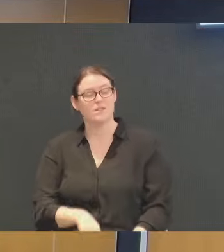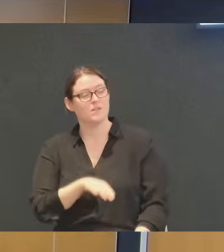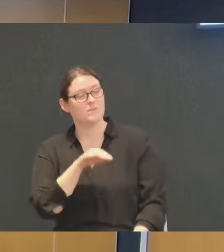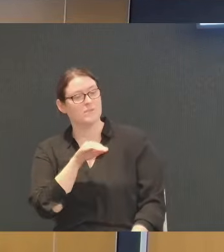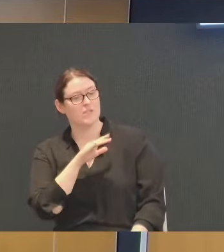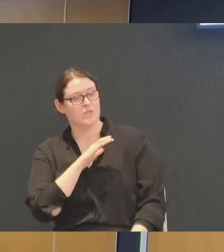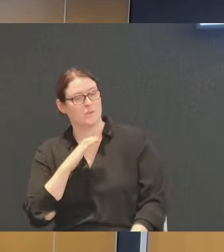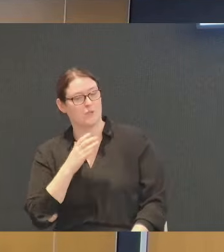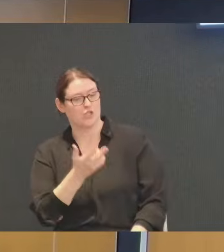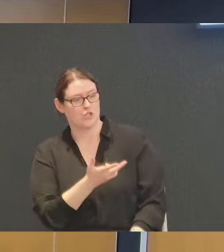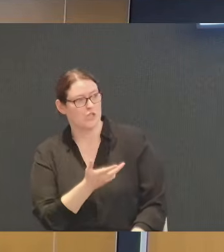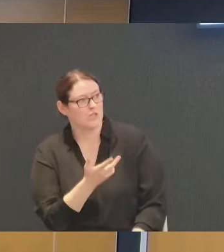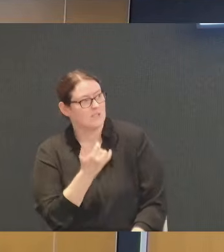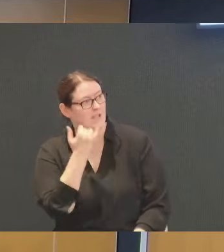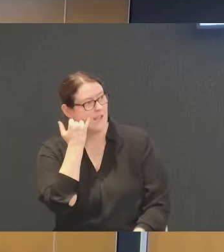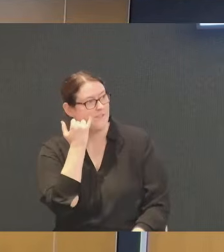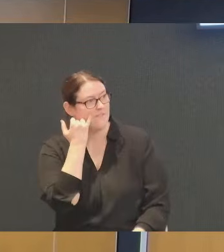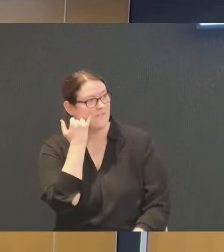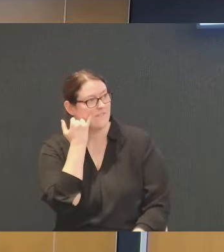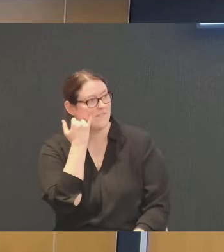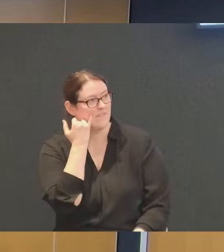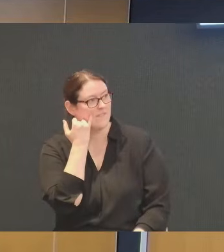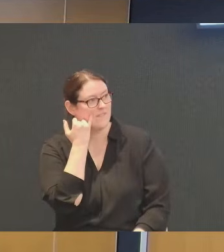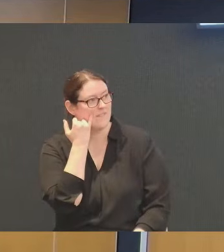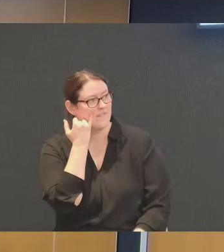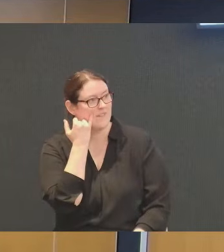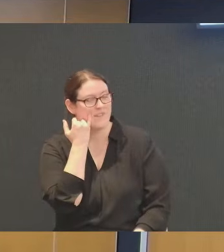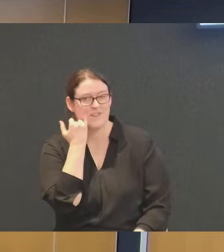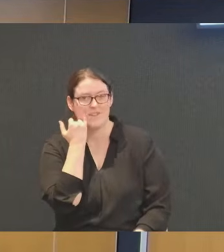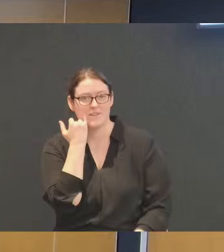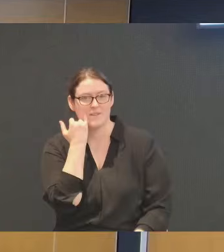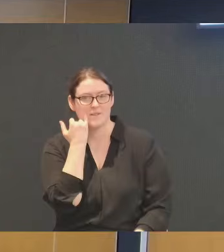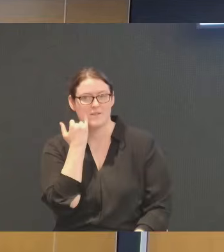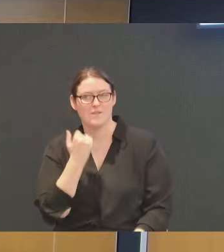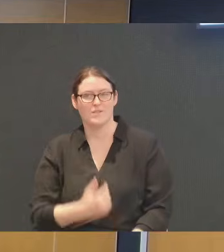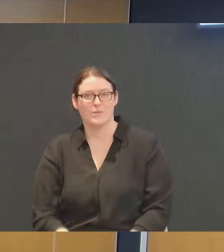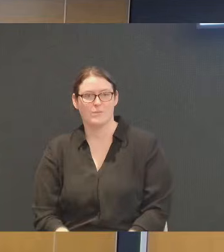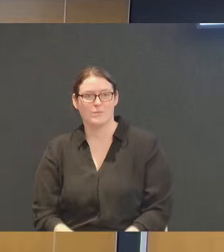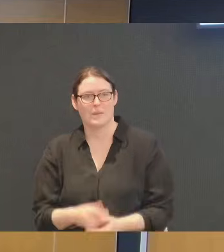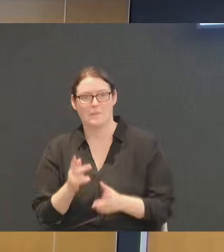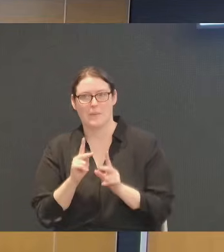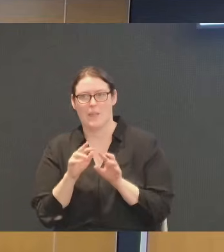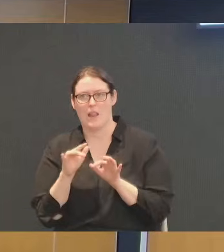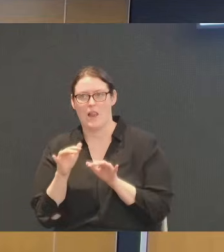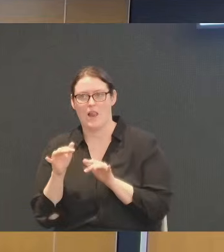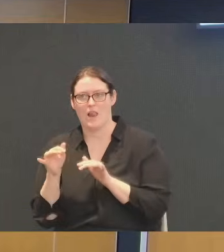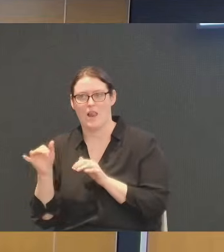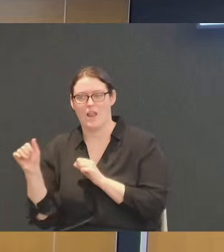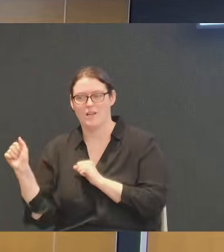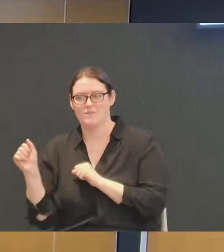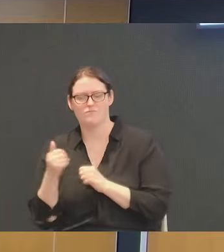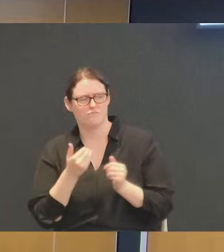if if it's Well, let me see what he's going to say. I'm sorry. Go ahead, Jeff. That's why I was